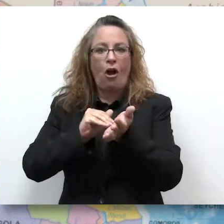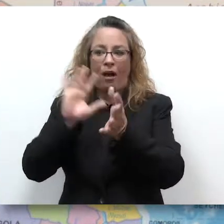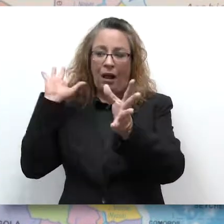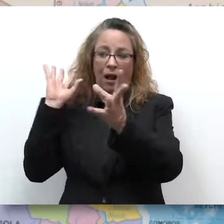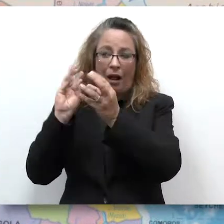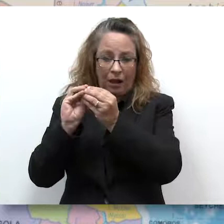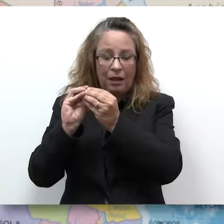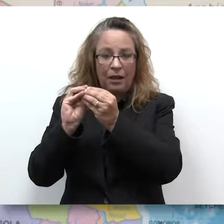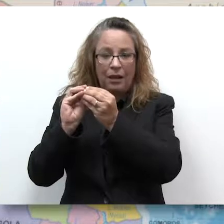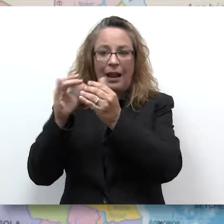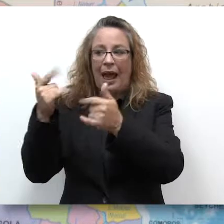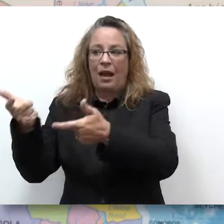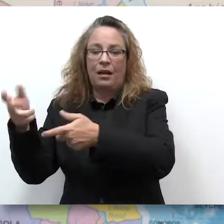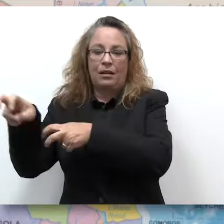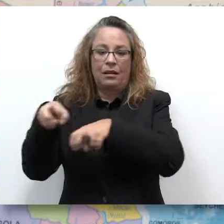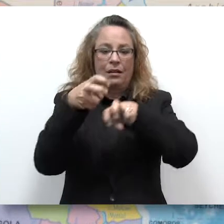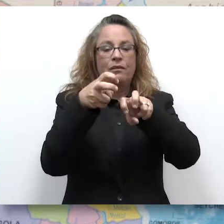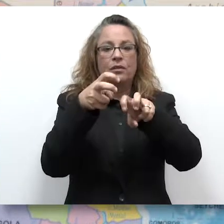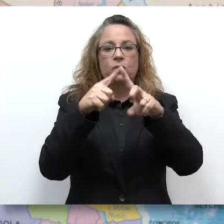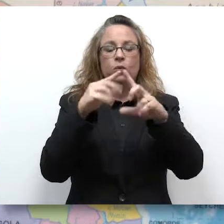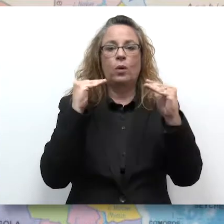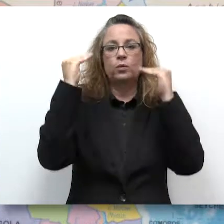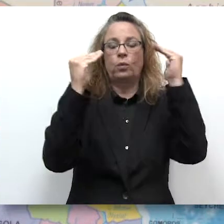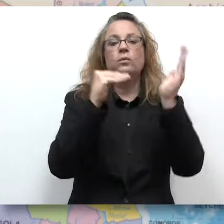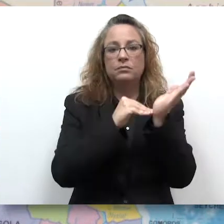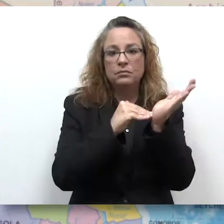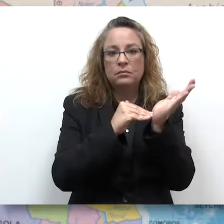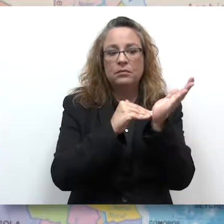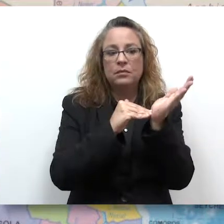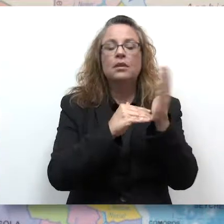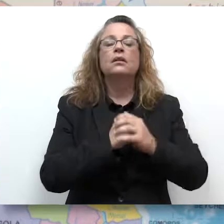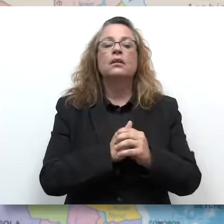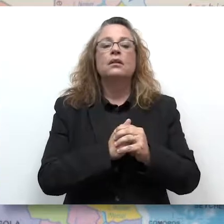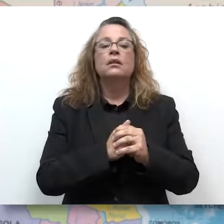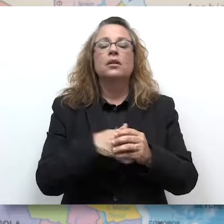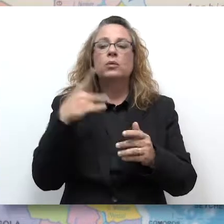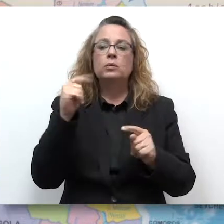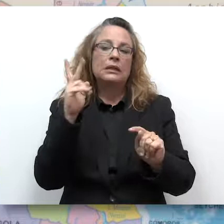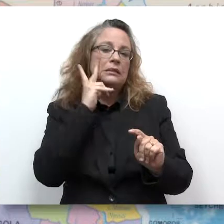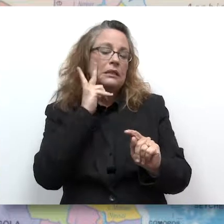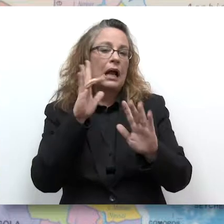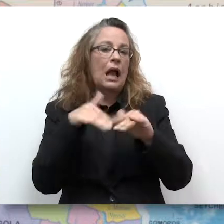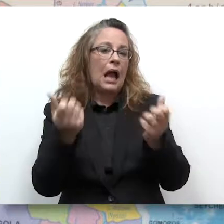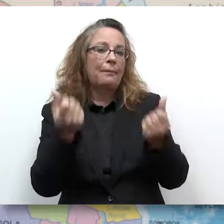the first thing we do here is we try to assess for how much they've progressed toward independence and what their potential is for independence